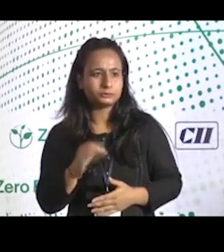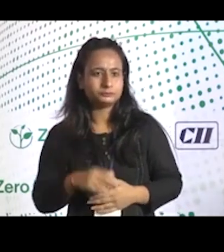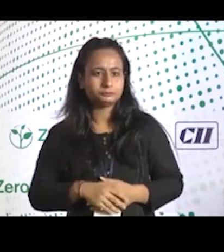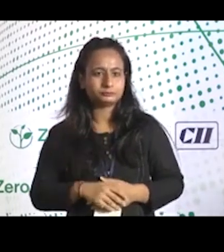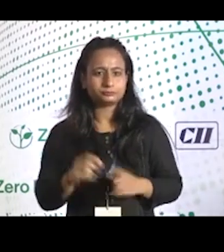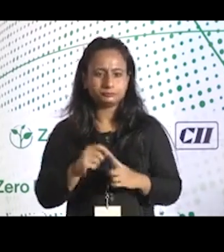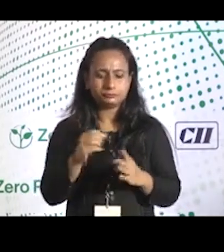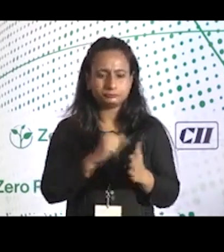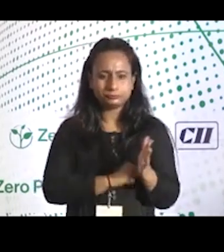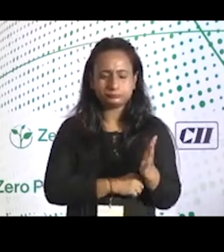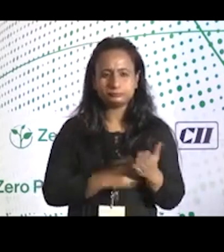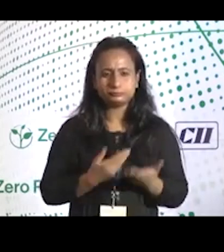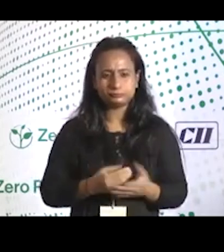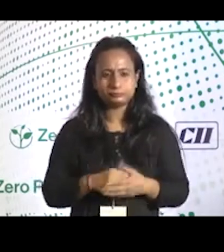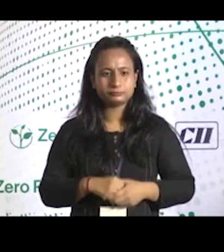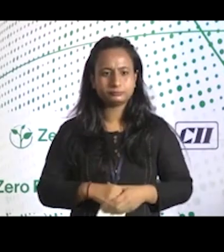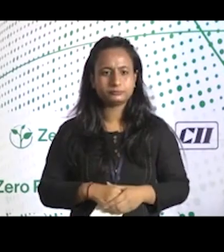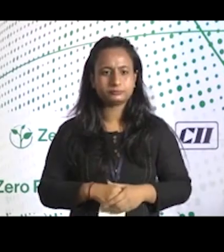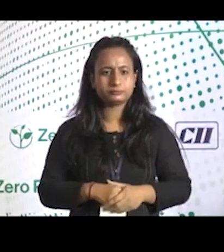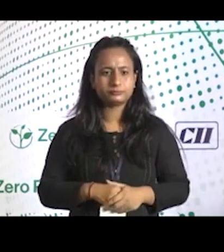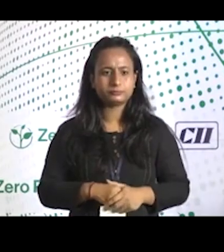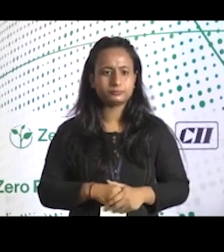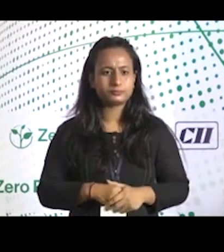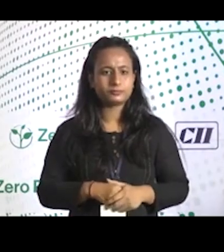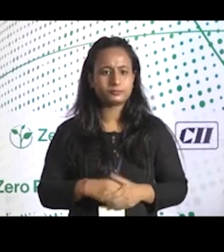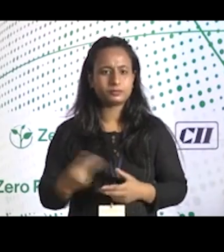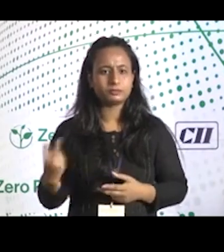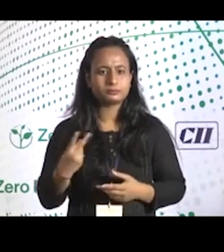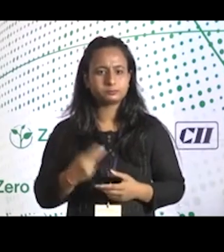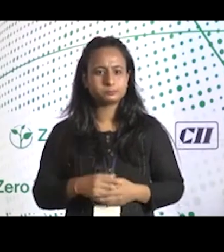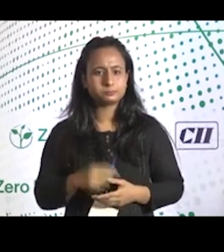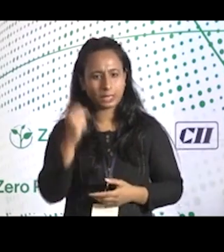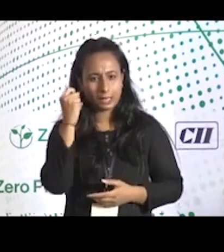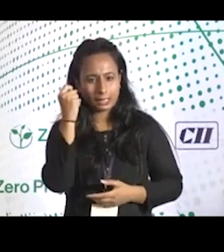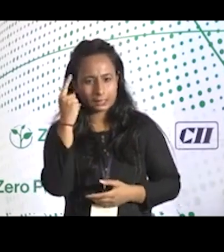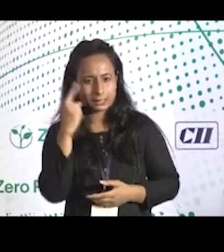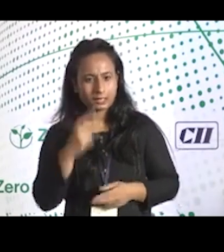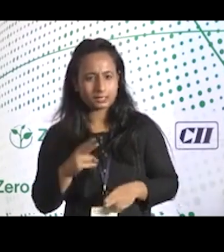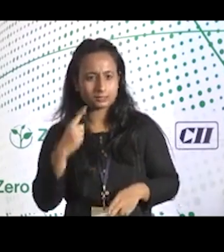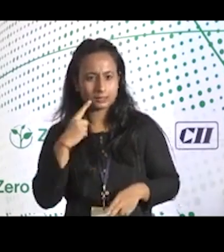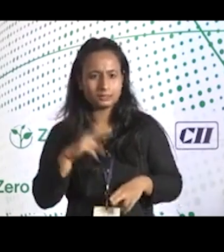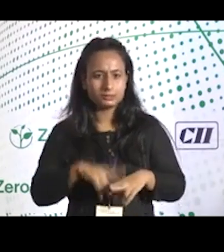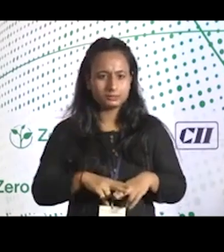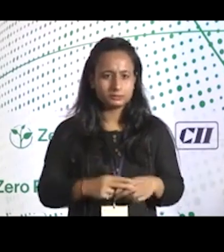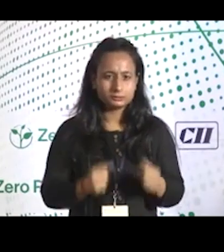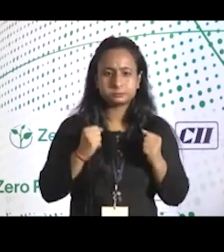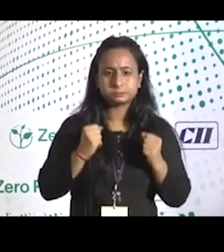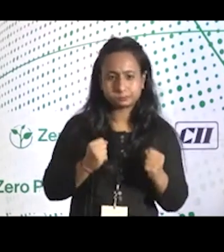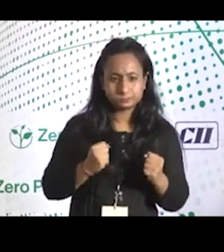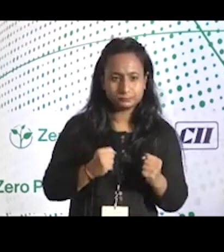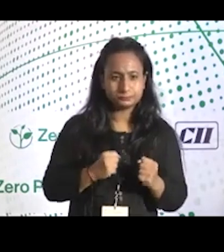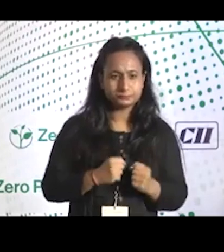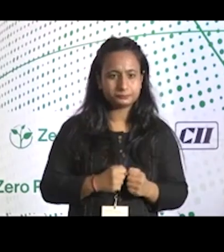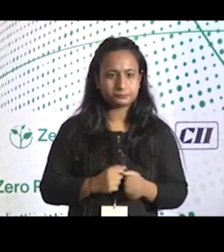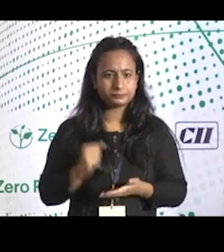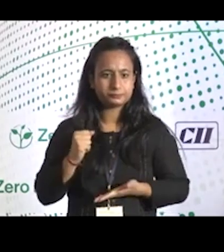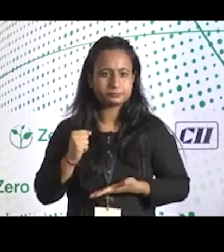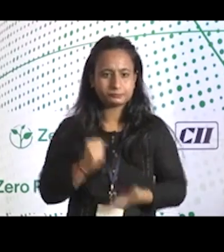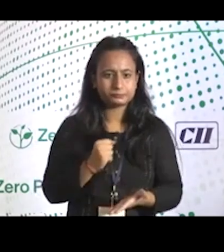is also combined with capacity building so that there's that capacity to absorb the capital as well as, you know, transition.